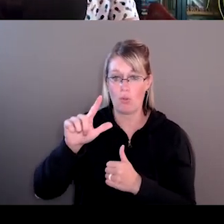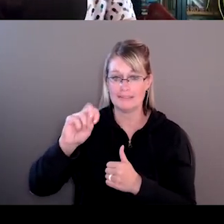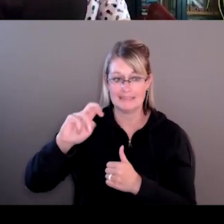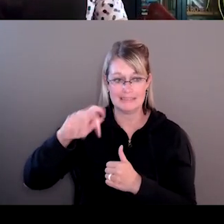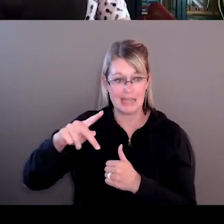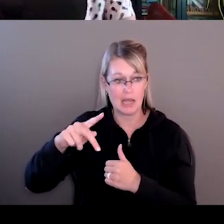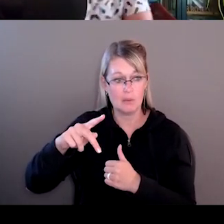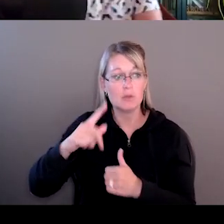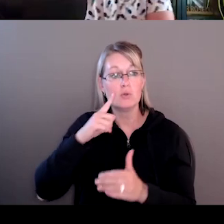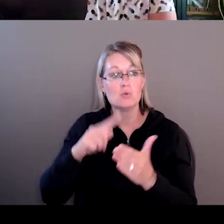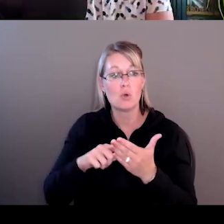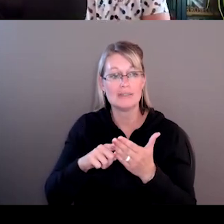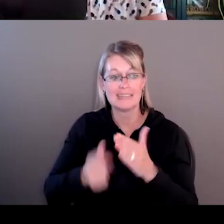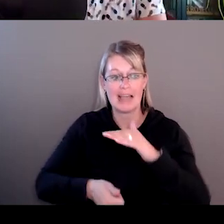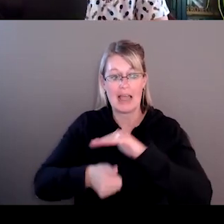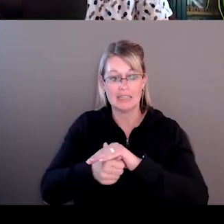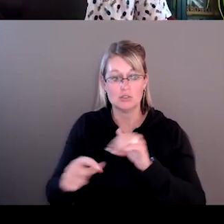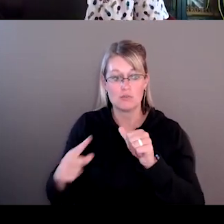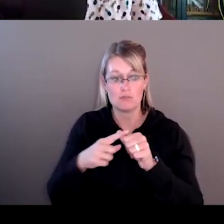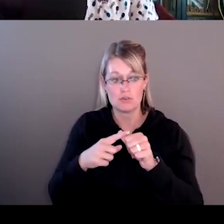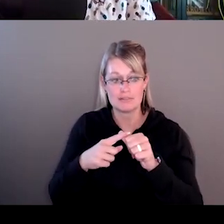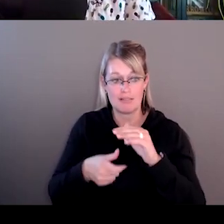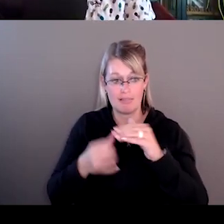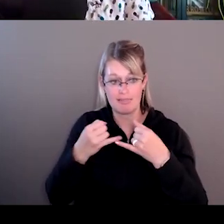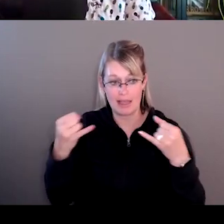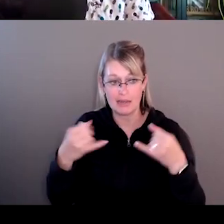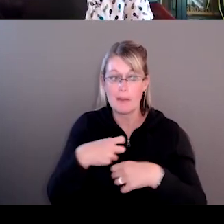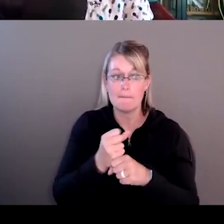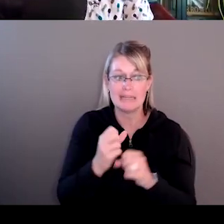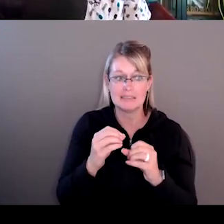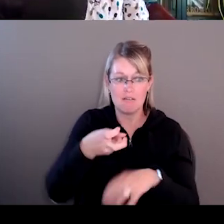hiding the first line of text of each cell. This also makes it particularly difficult to select